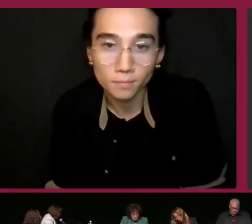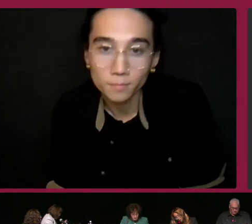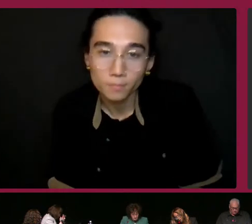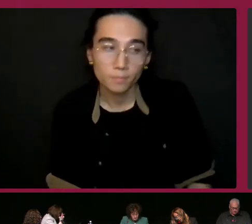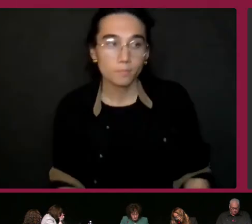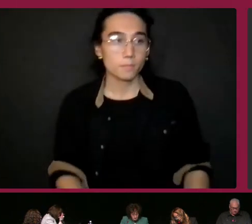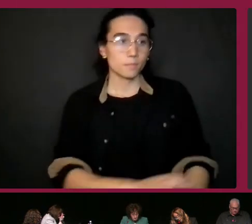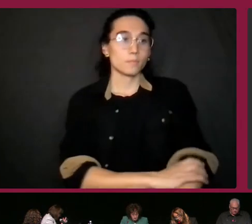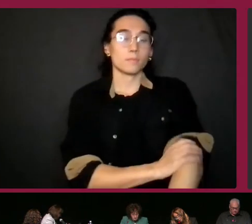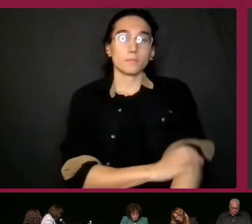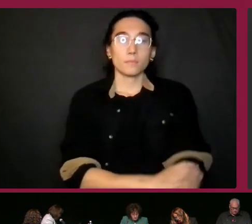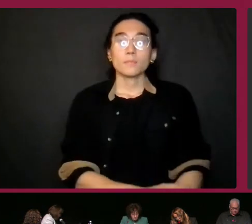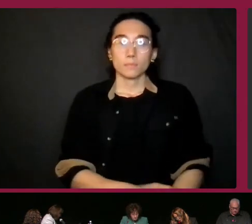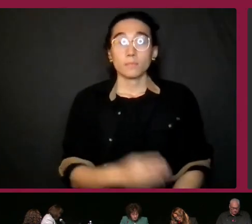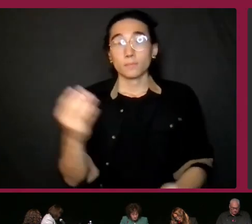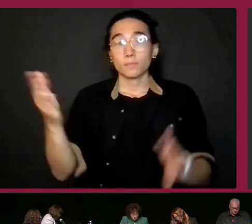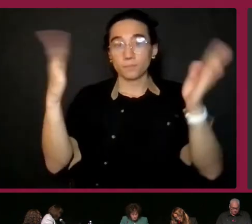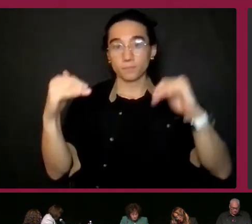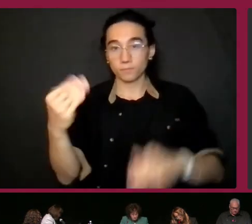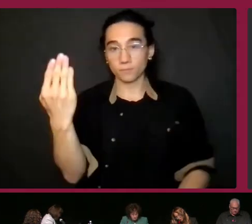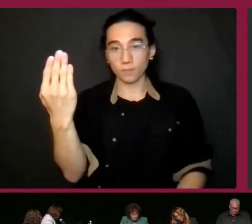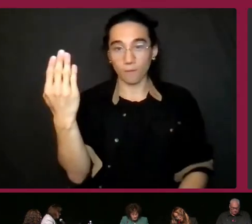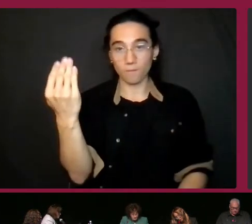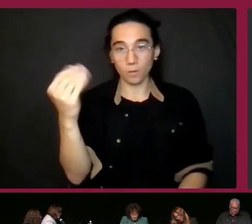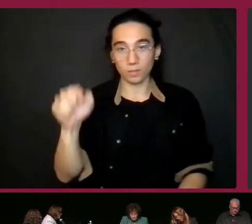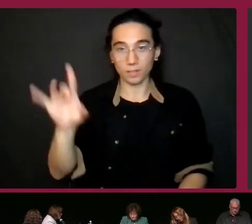14 8 is a... I'm sorry. We just did that one.